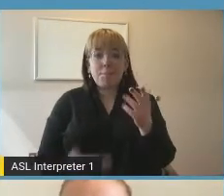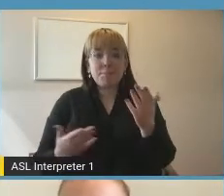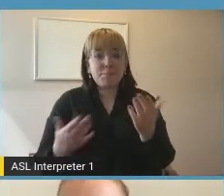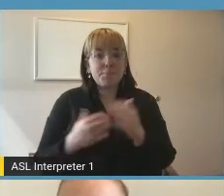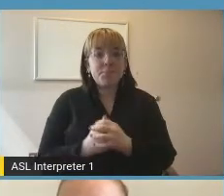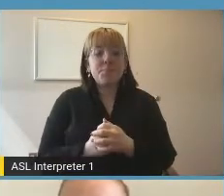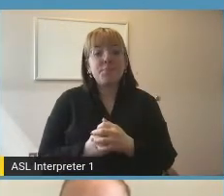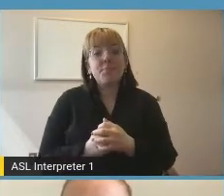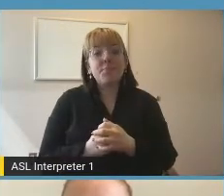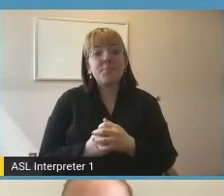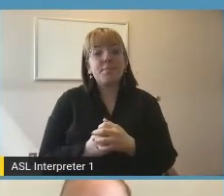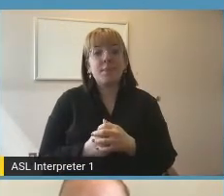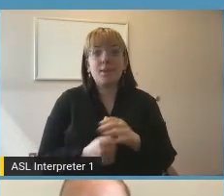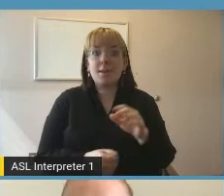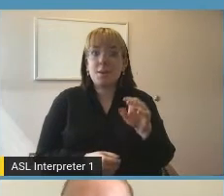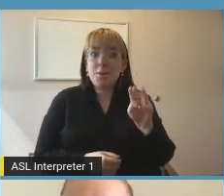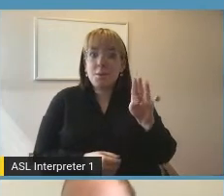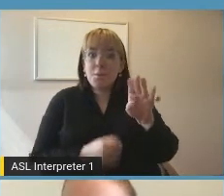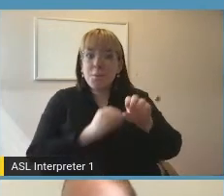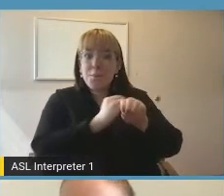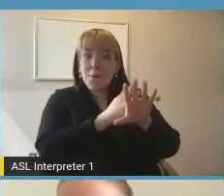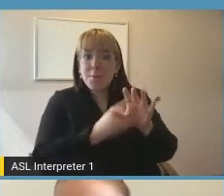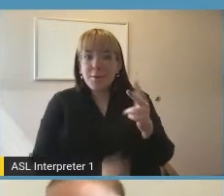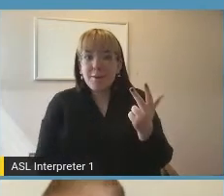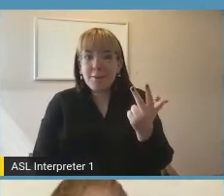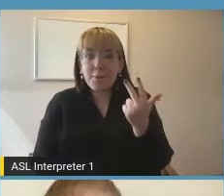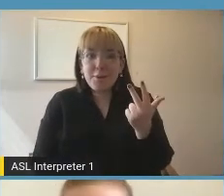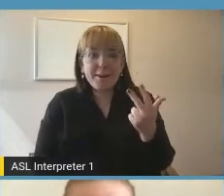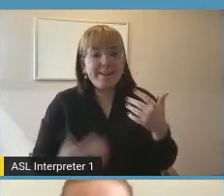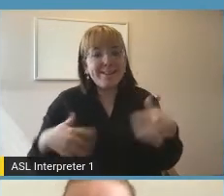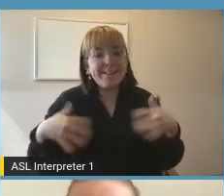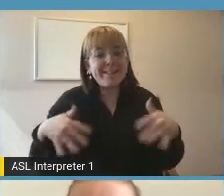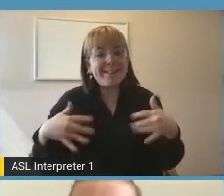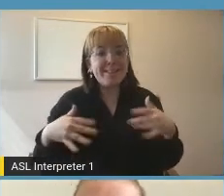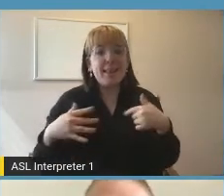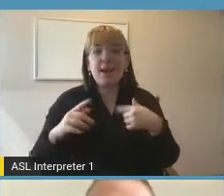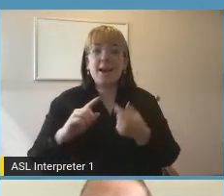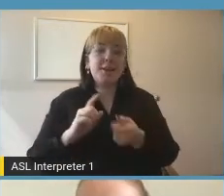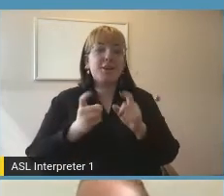: Okey-dokey. Webinar three. I did not change the number on my slide, but I promise